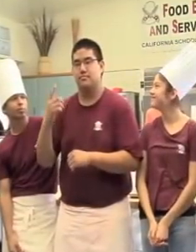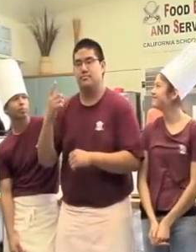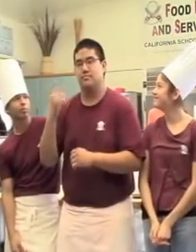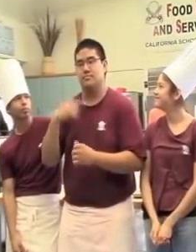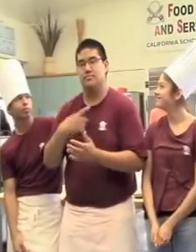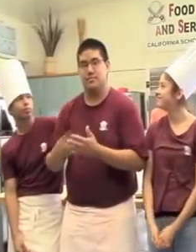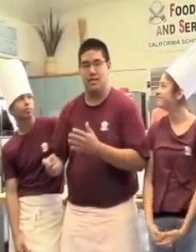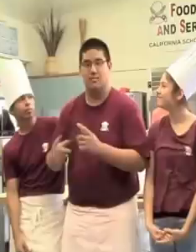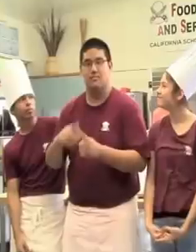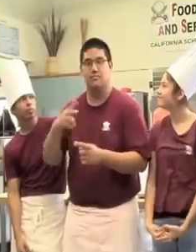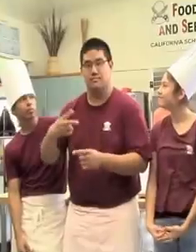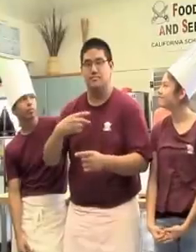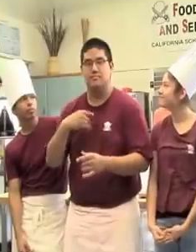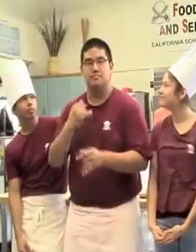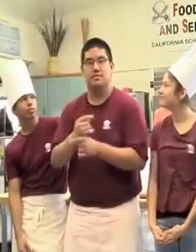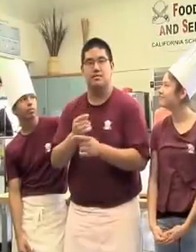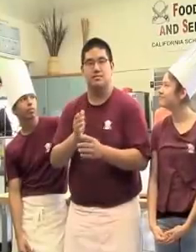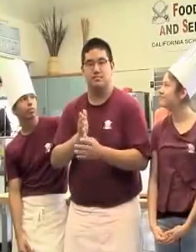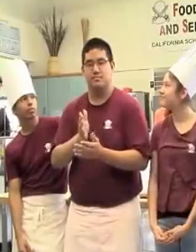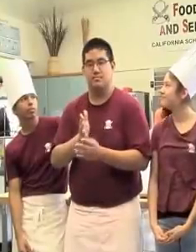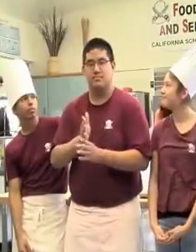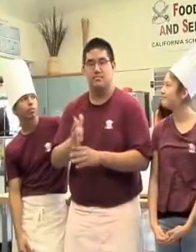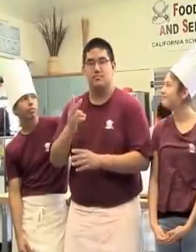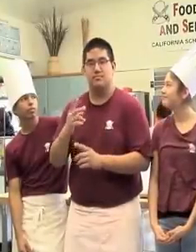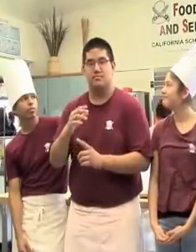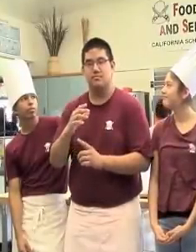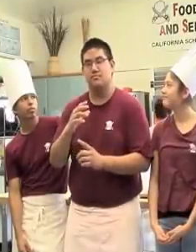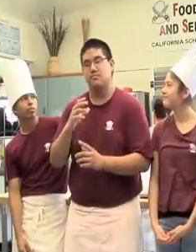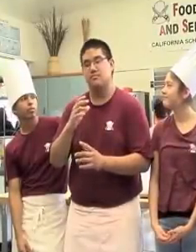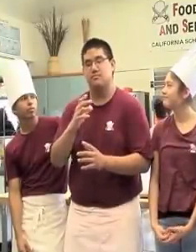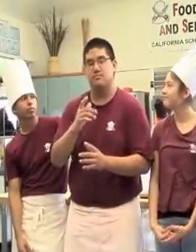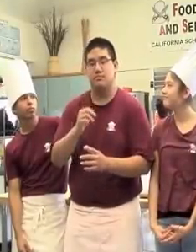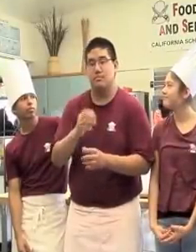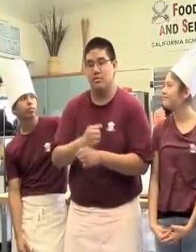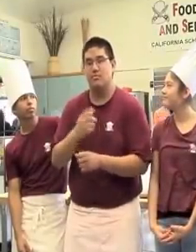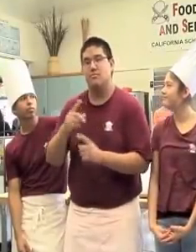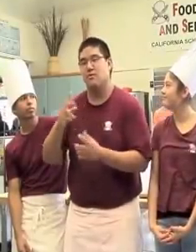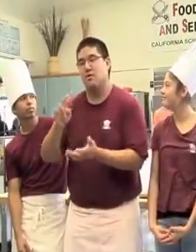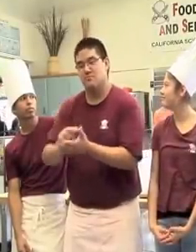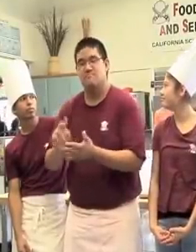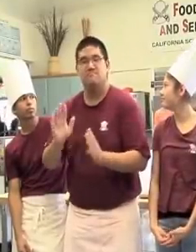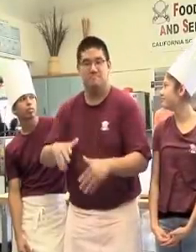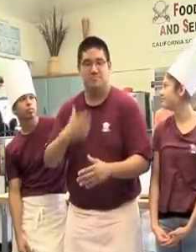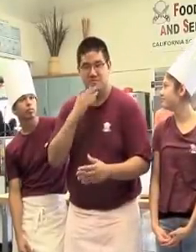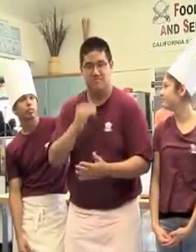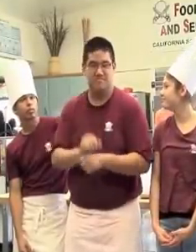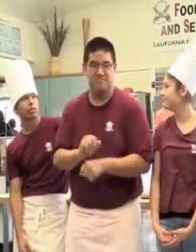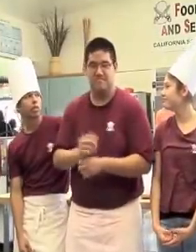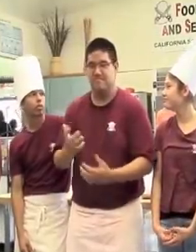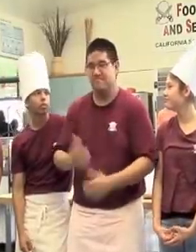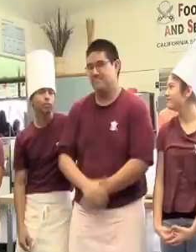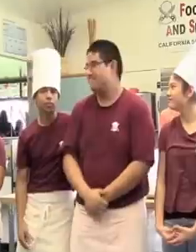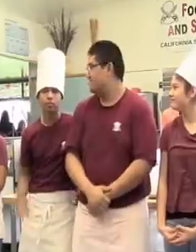Student #3: It's my 2nd time in FEAST competition, I didn't do as well the first time, but now I made it through...